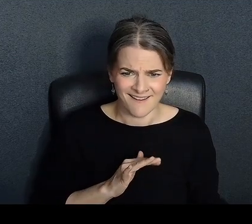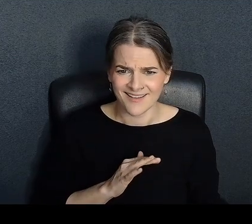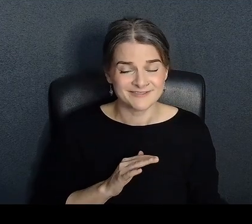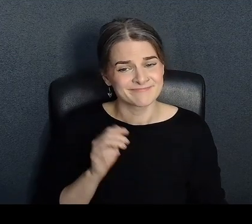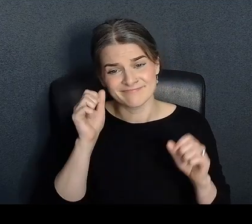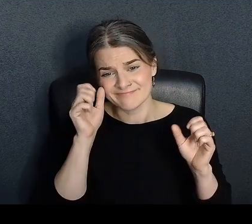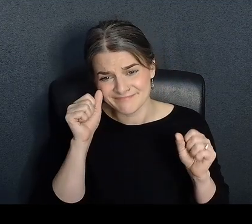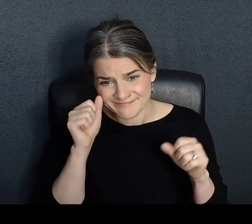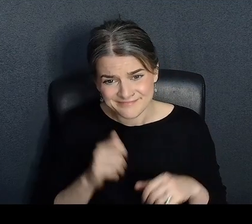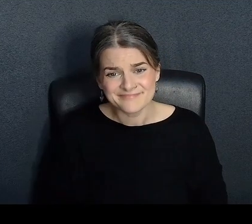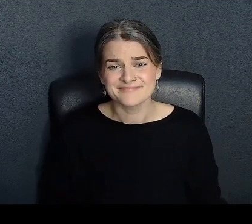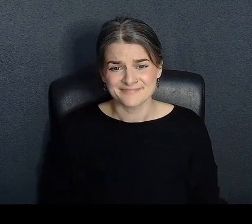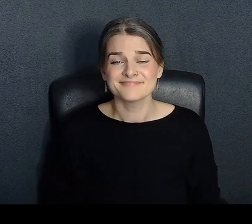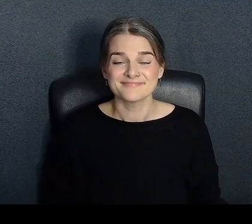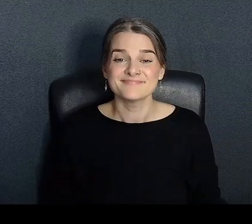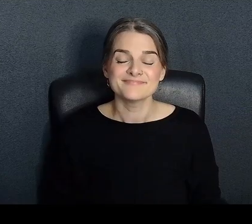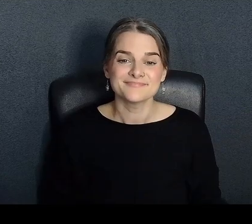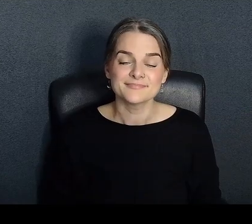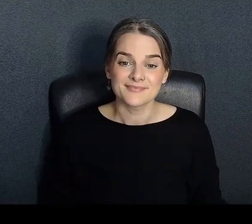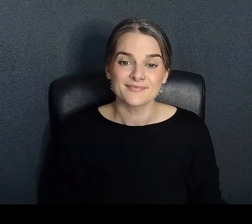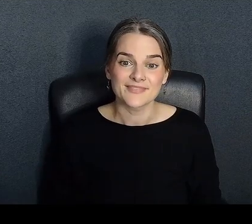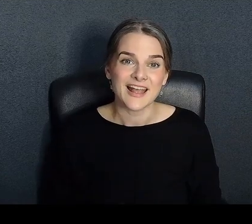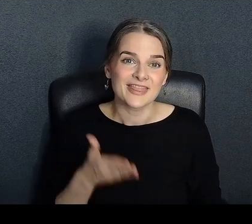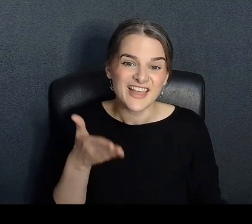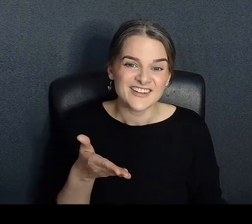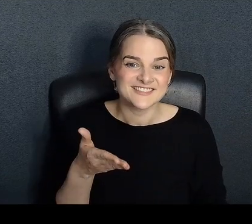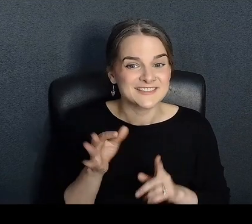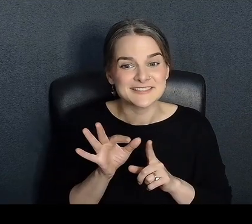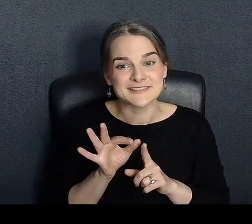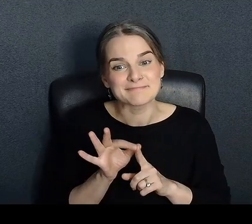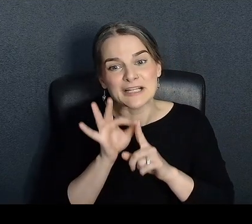is a special, I don't want to say code, but it's a code,